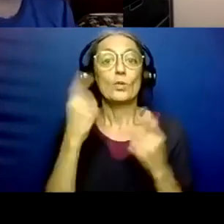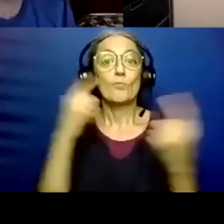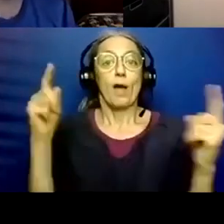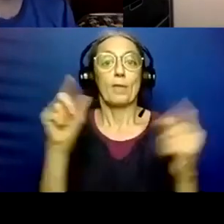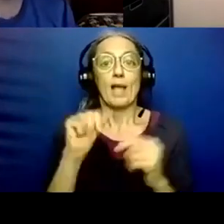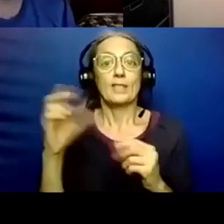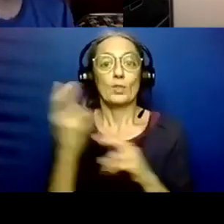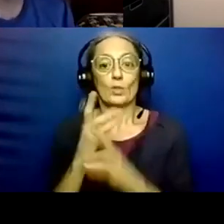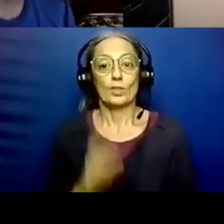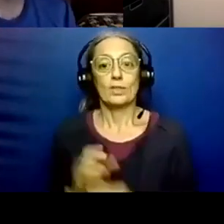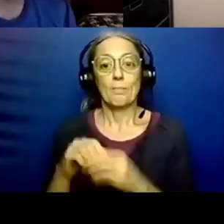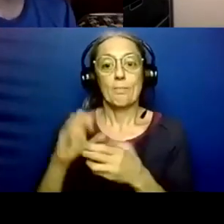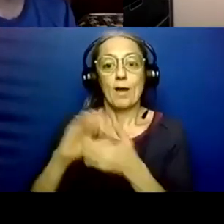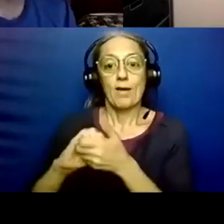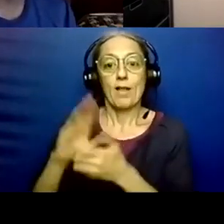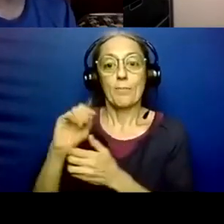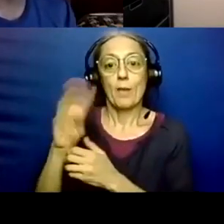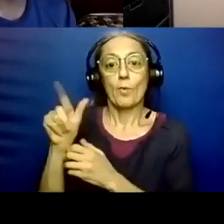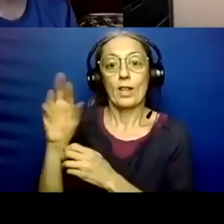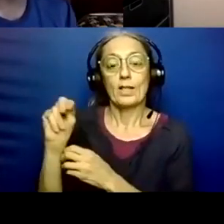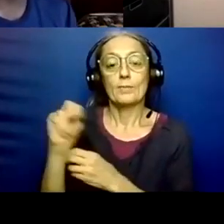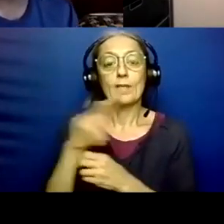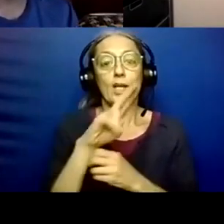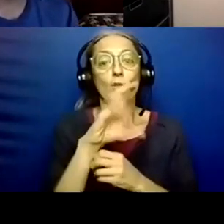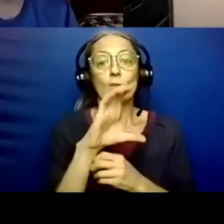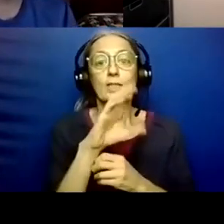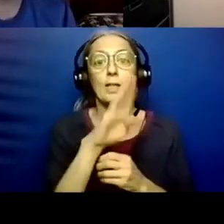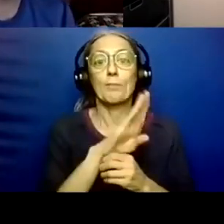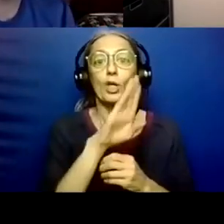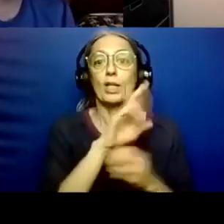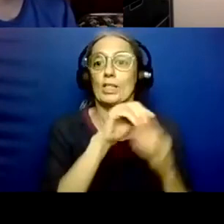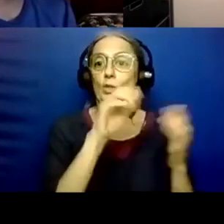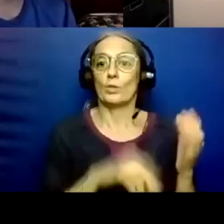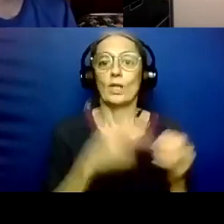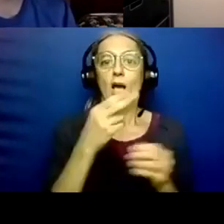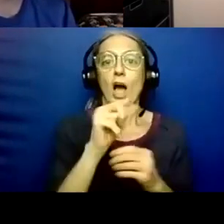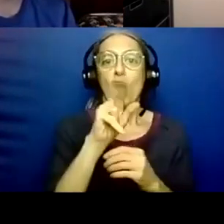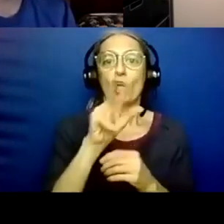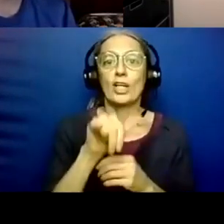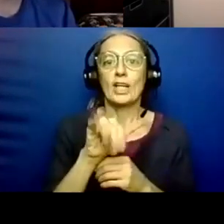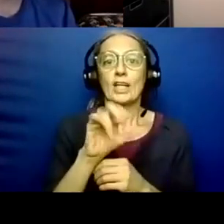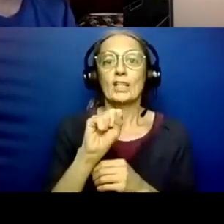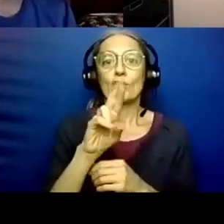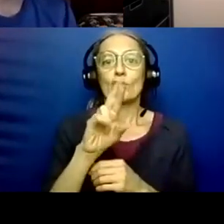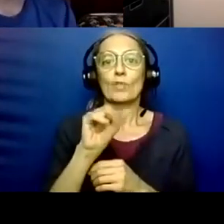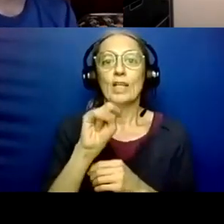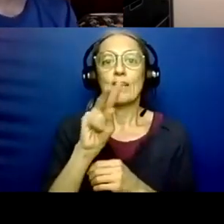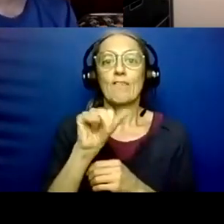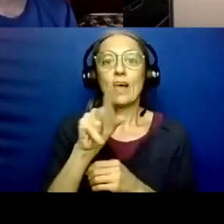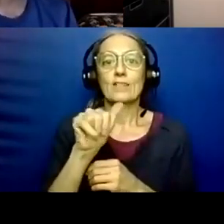and UC Berkeley student Hari Srinivasan. We've had over 200 registrants from at least 29 US